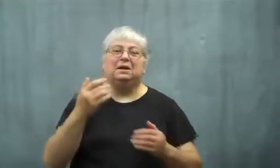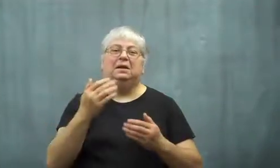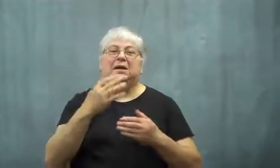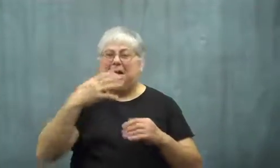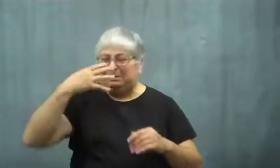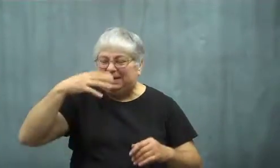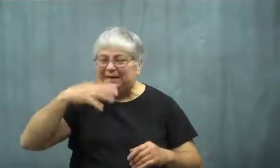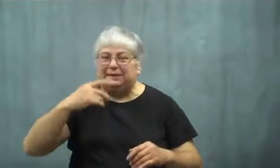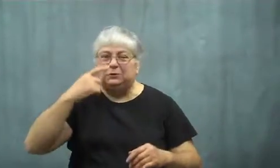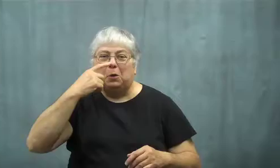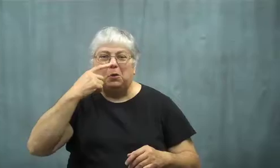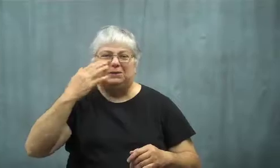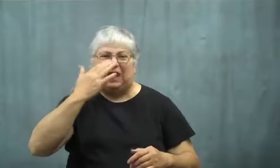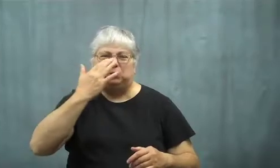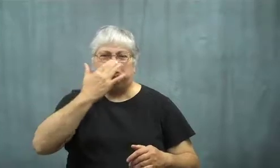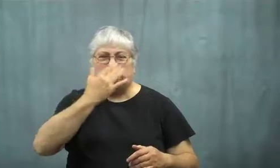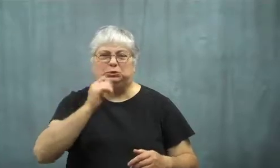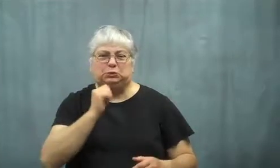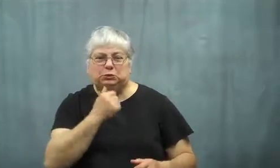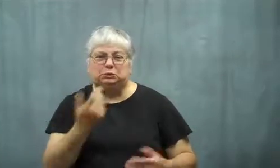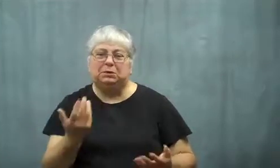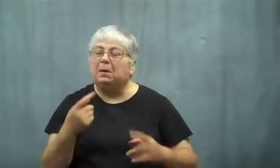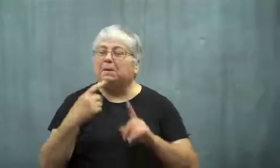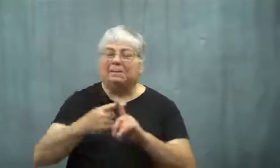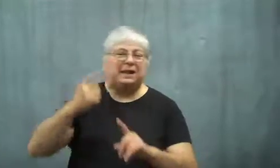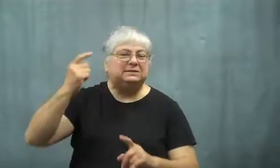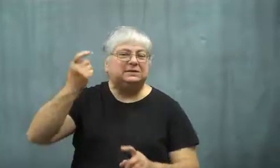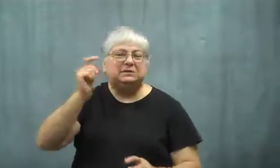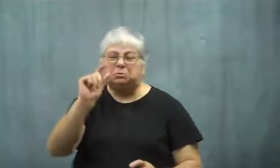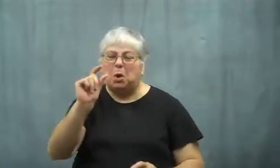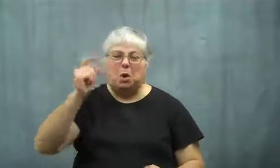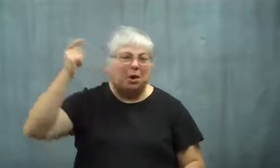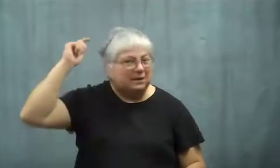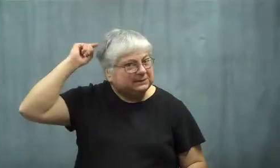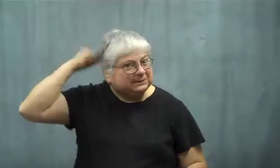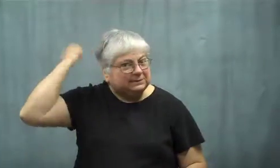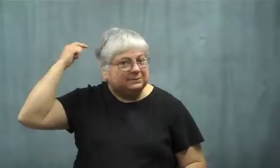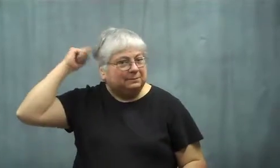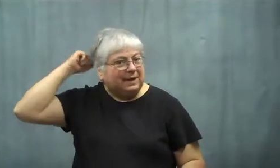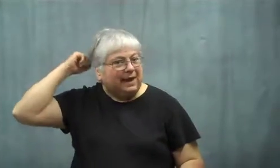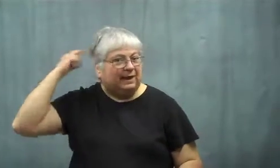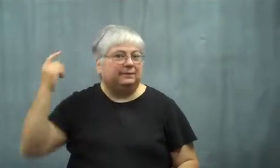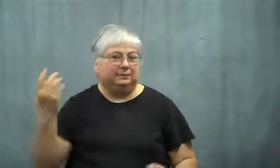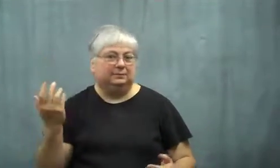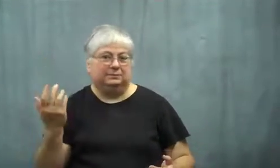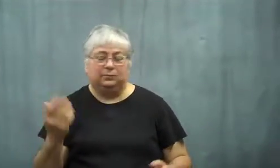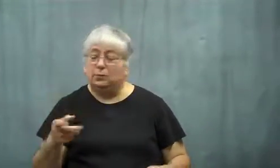a bloody and tender nose, and a small laceration on the back of his head.